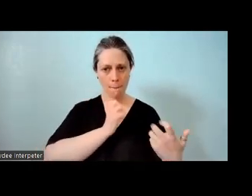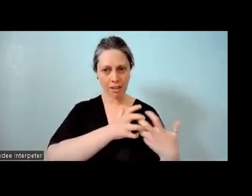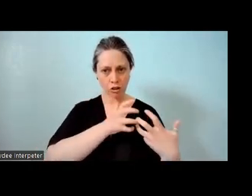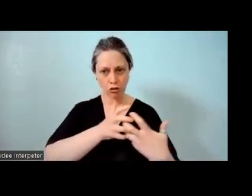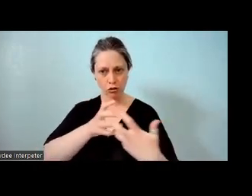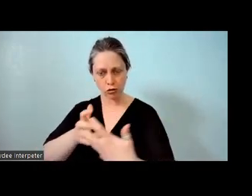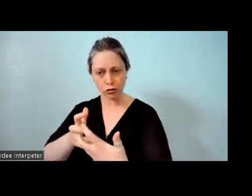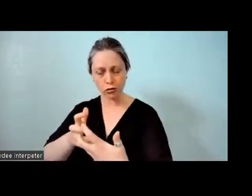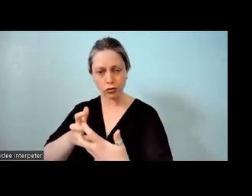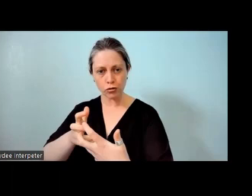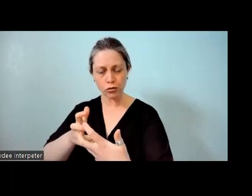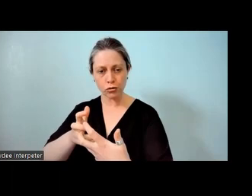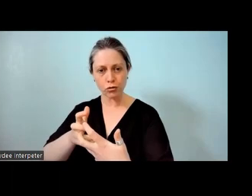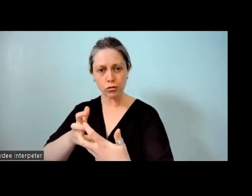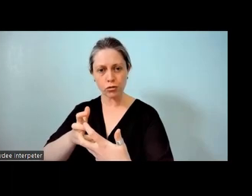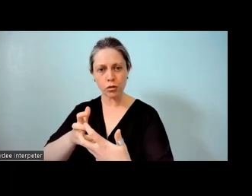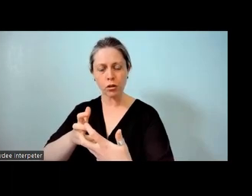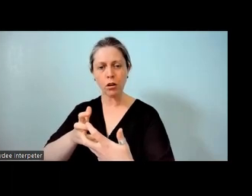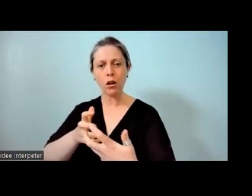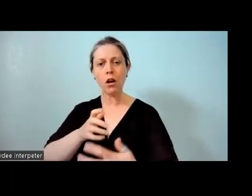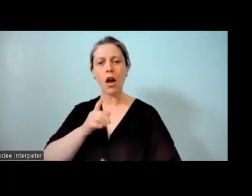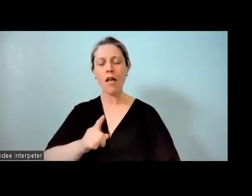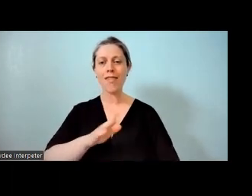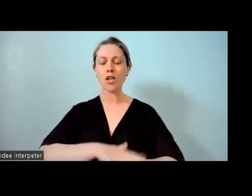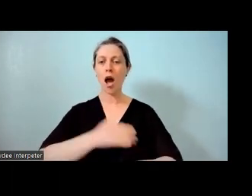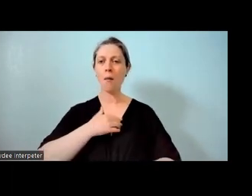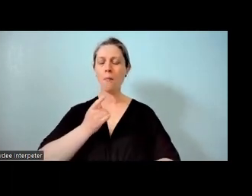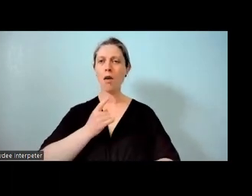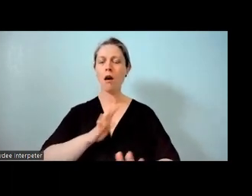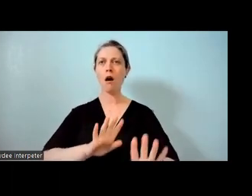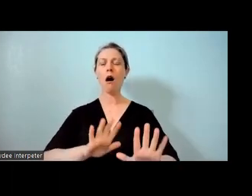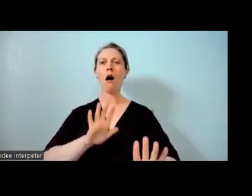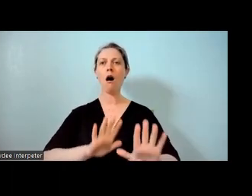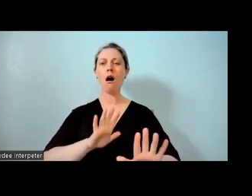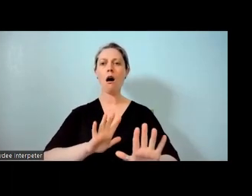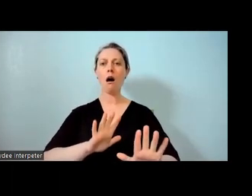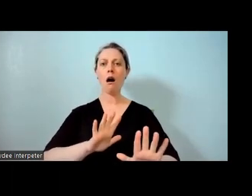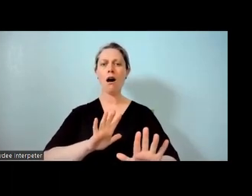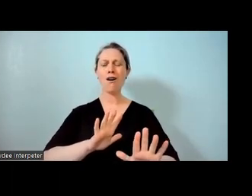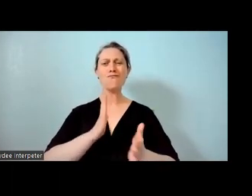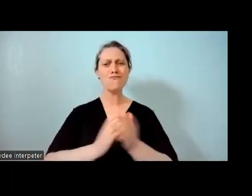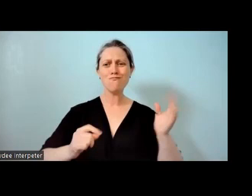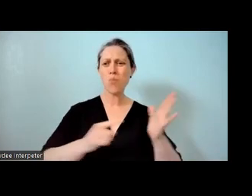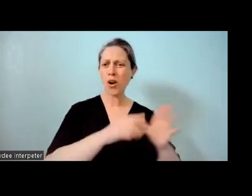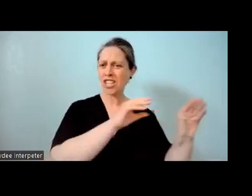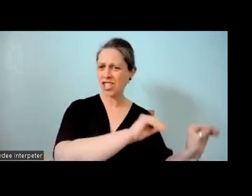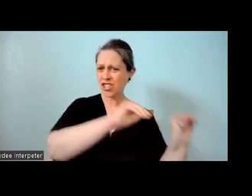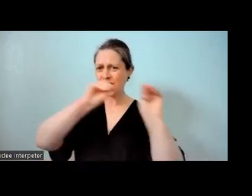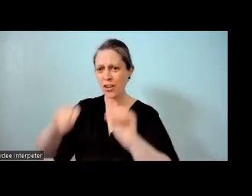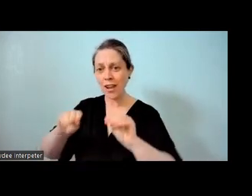And so it was that moment where I realised, "Well, wait a minute, this applies deeply to education, and the workplace, and human potential in general."